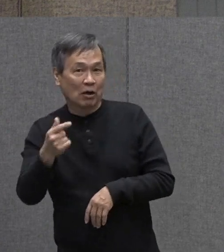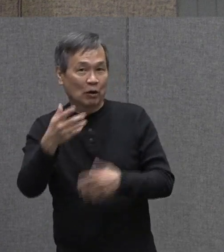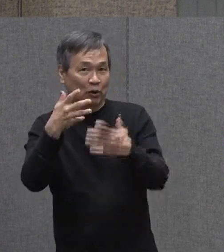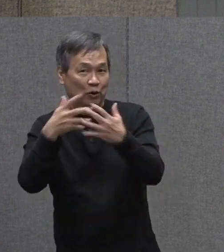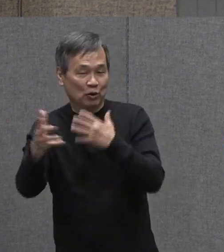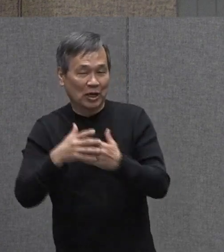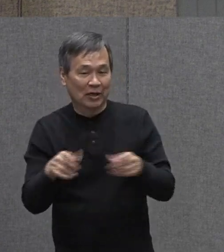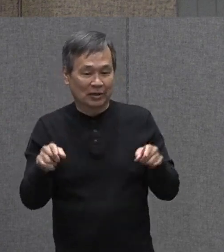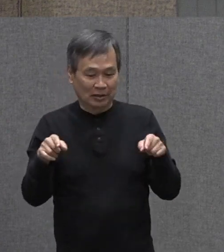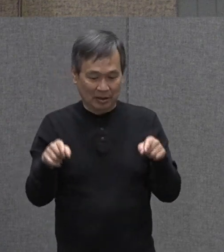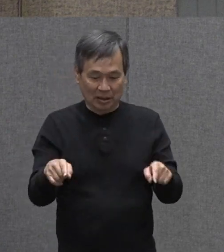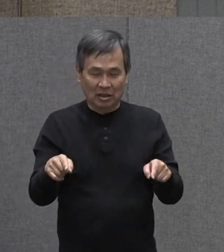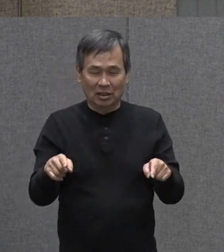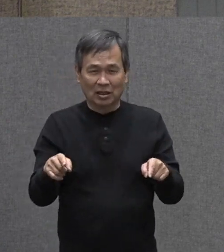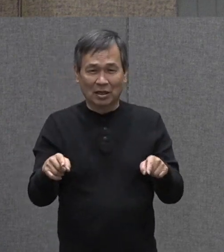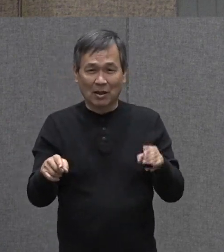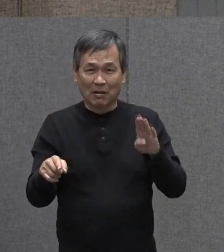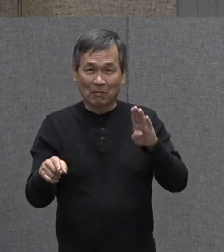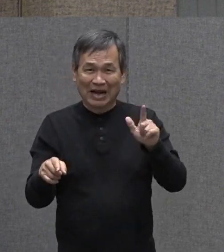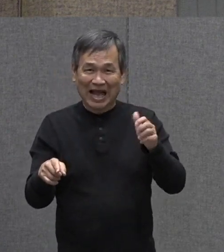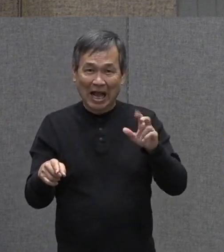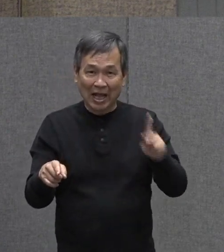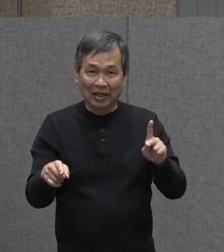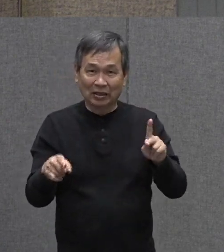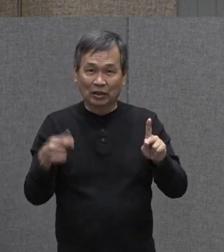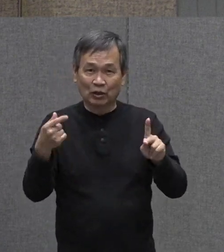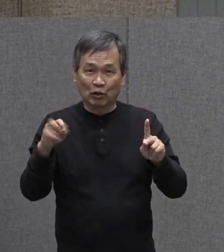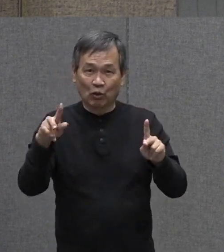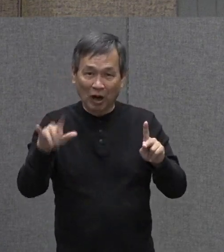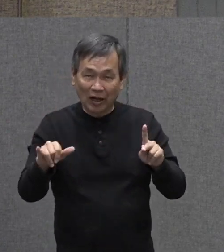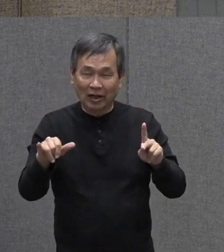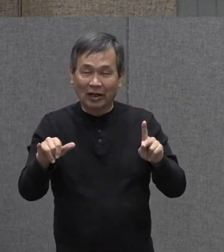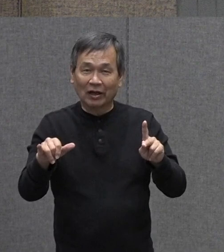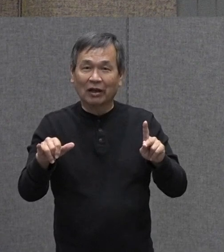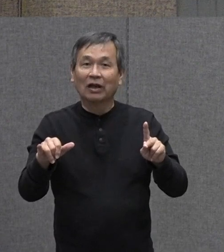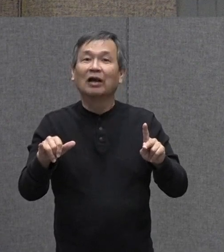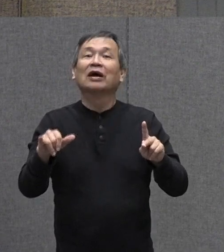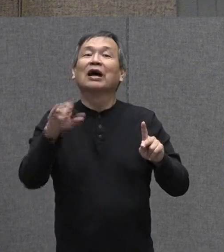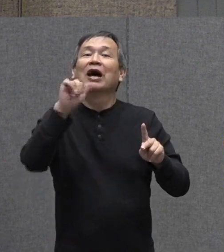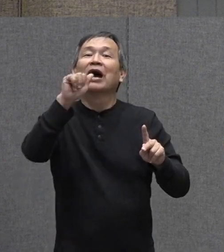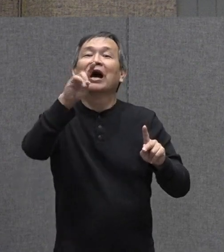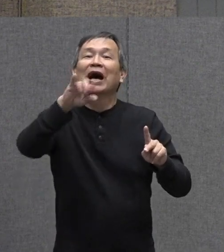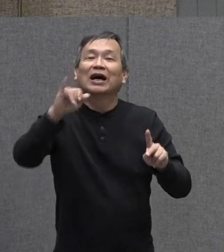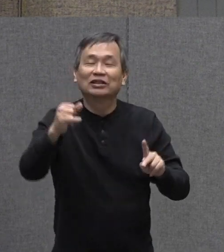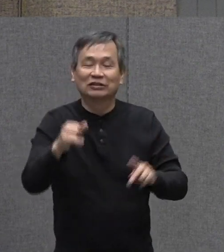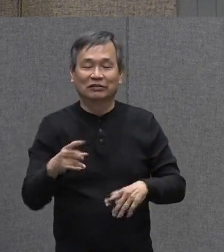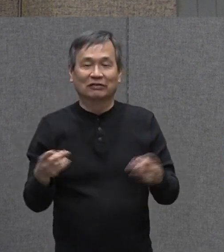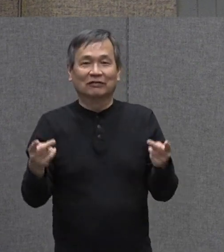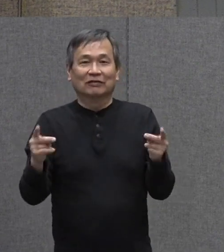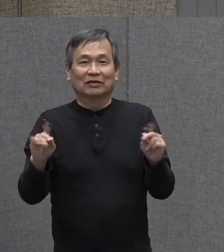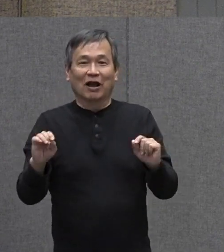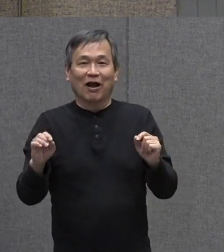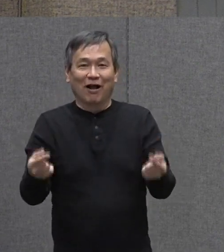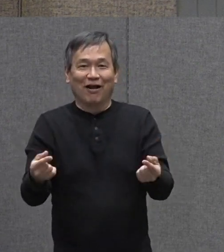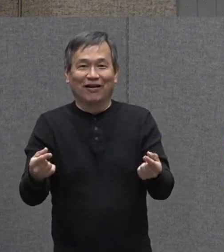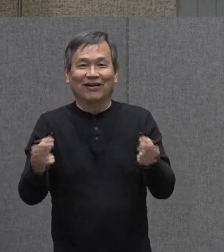Those are adjectives and nouns. I hope you practice speaking about things all over your home.